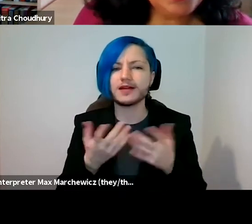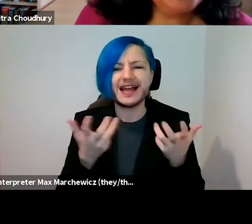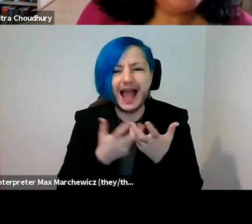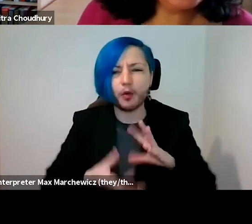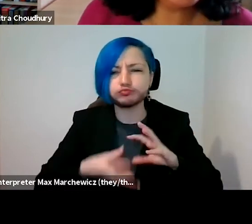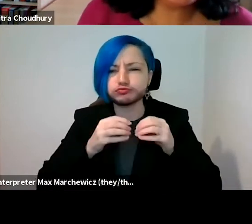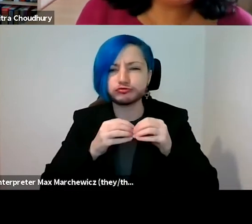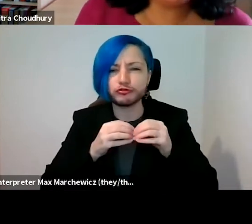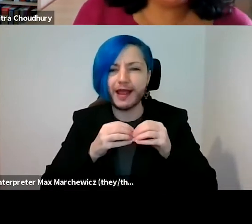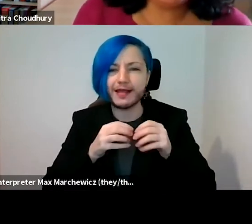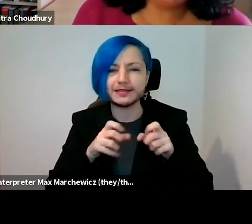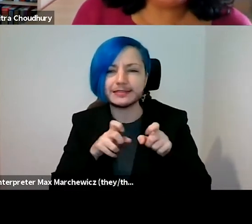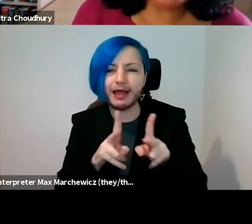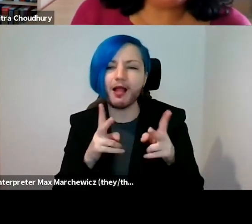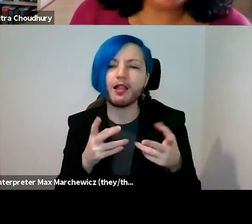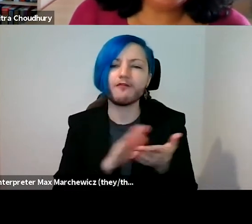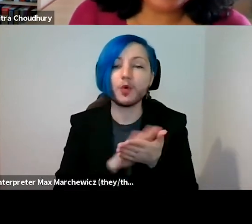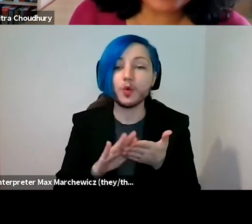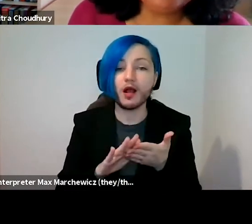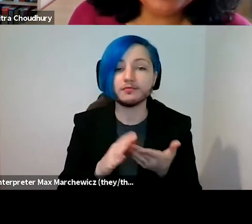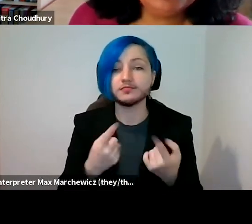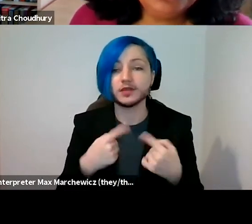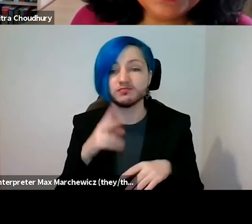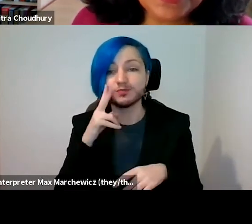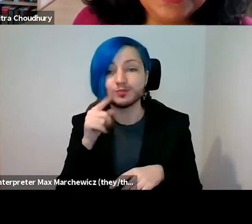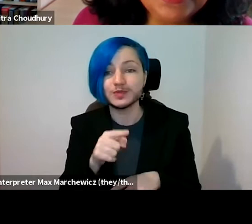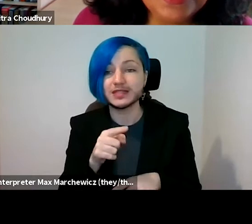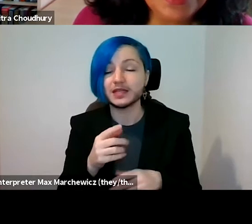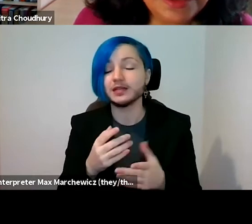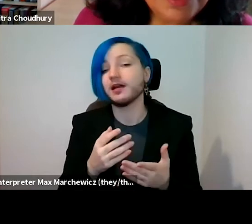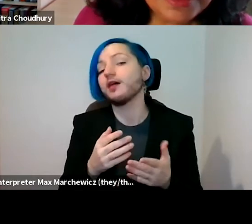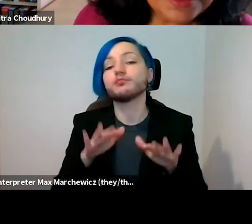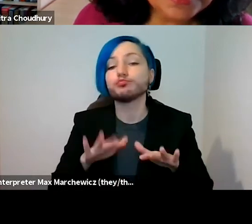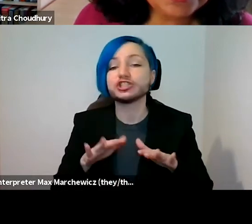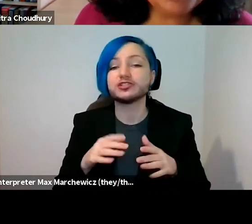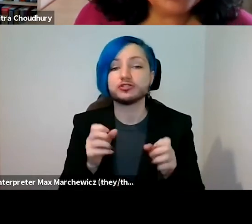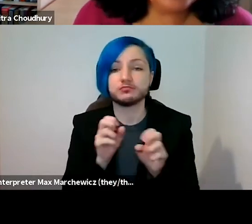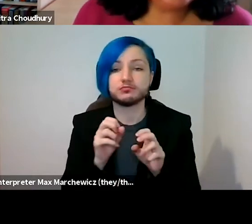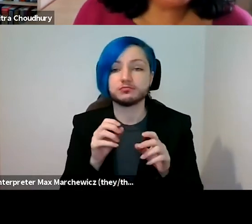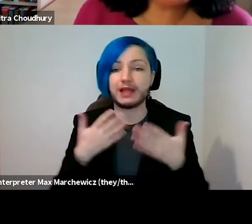how British aesthetics was revised by the advent of new designs and new ideas from the East.